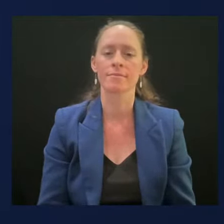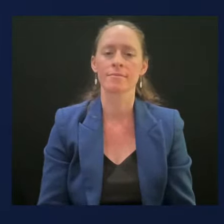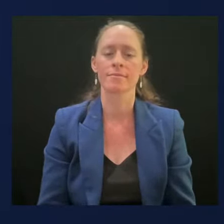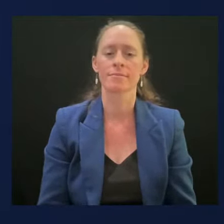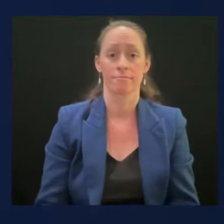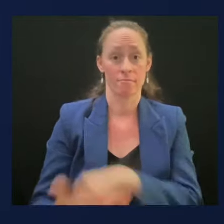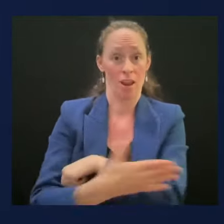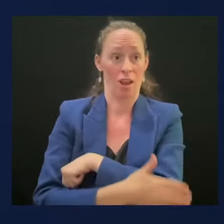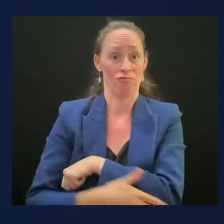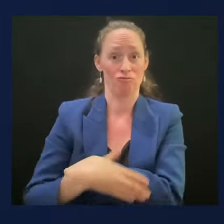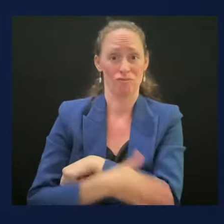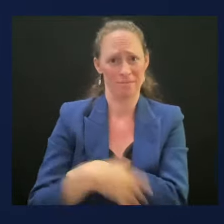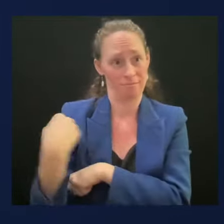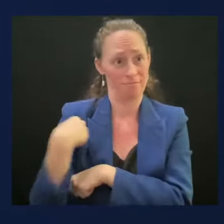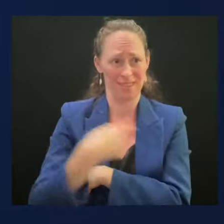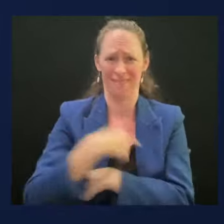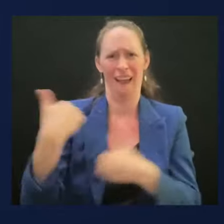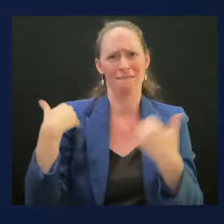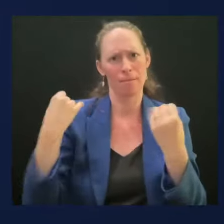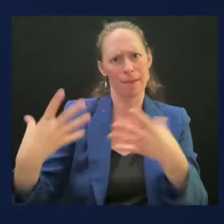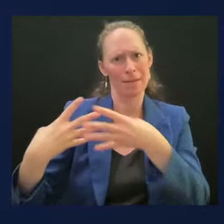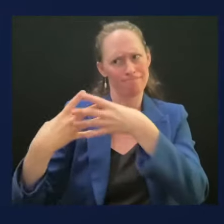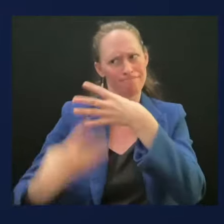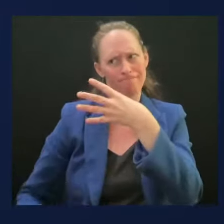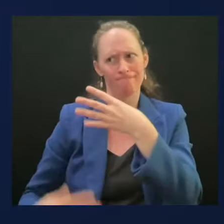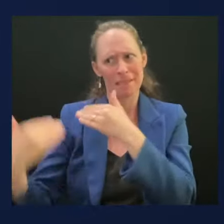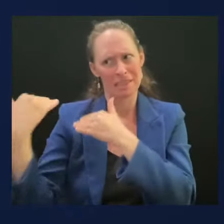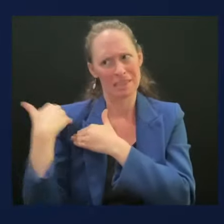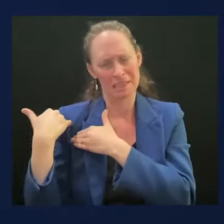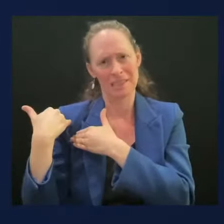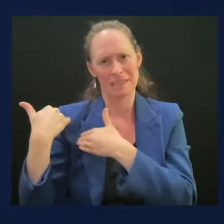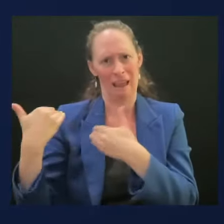but I believe with every fiber of my being we have only one truly sacred obligation: